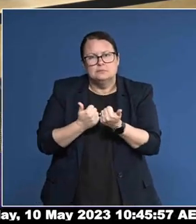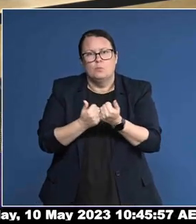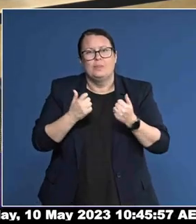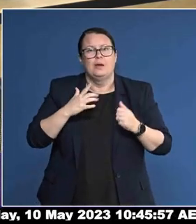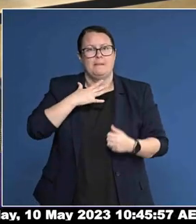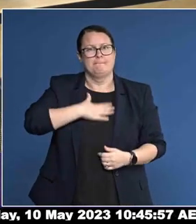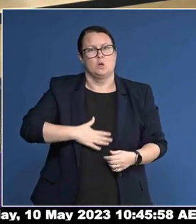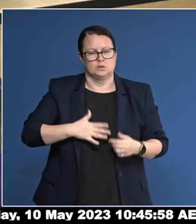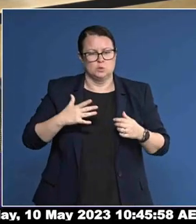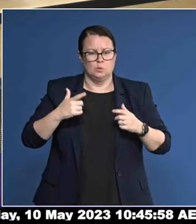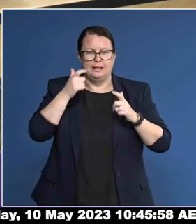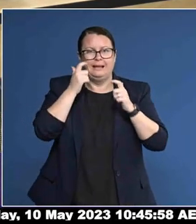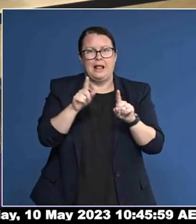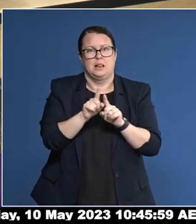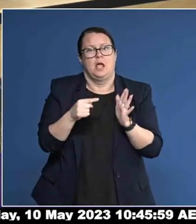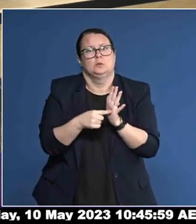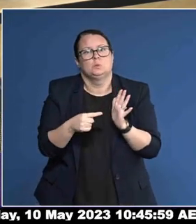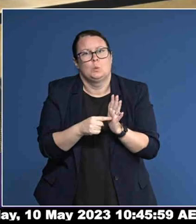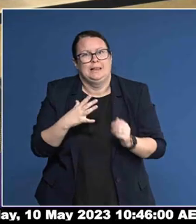And at (f), a high level of supervision to ensure safety.